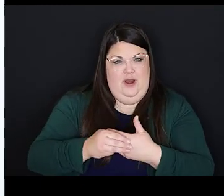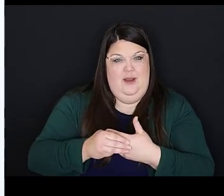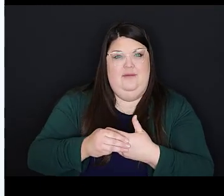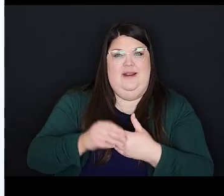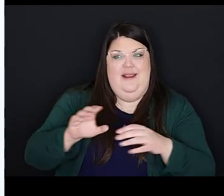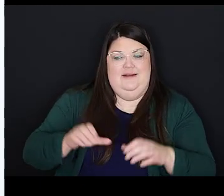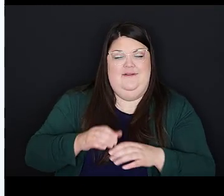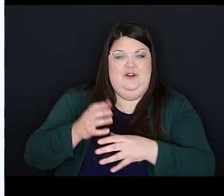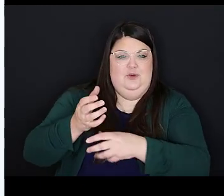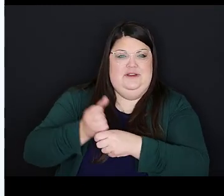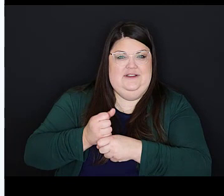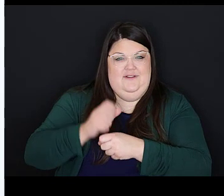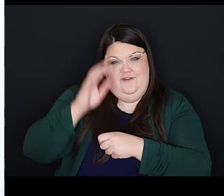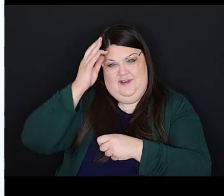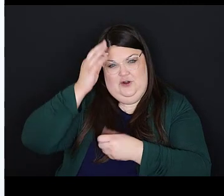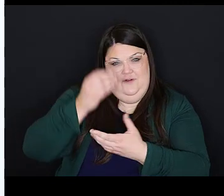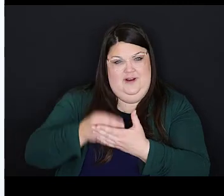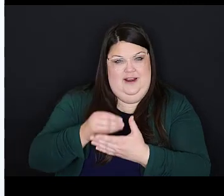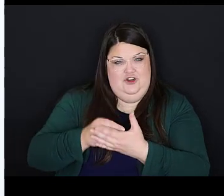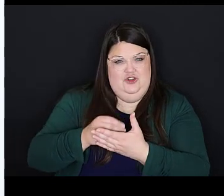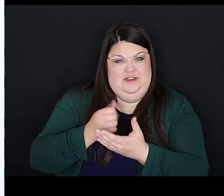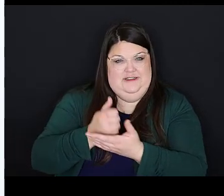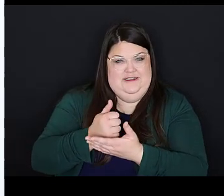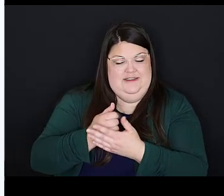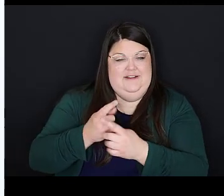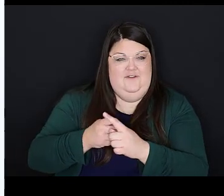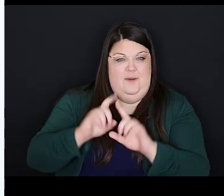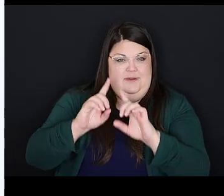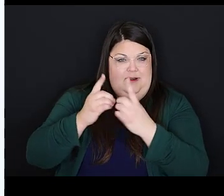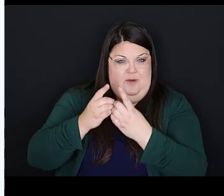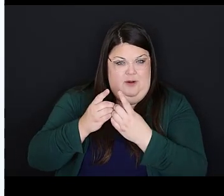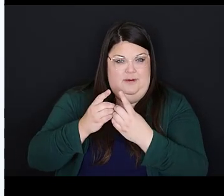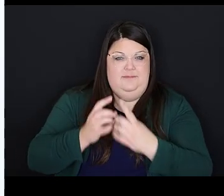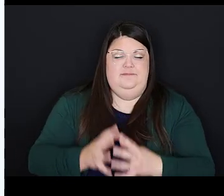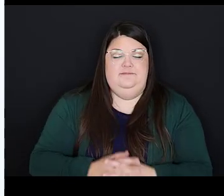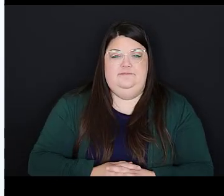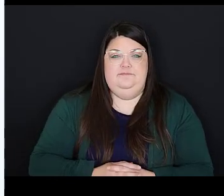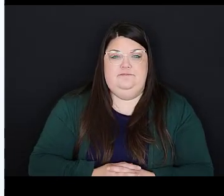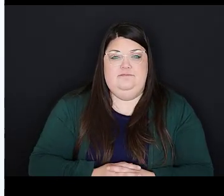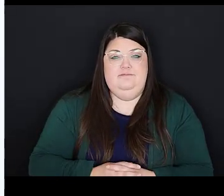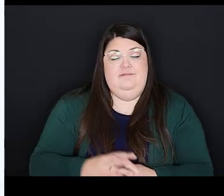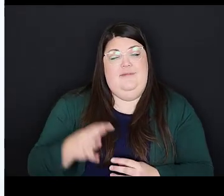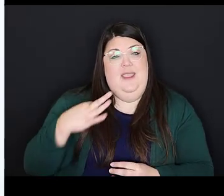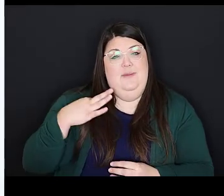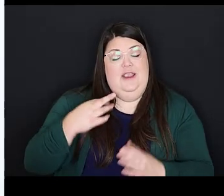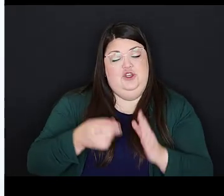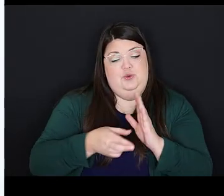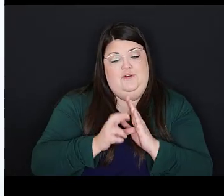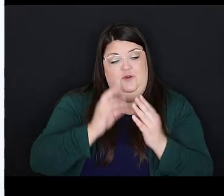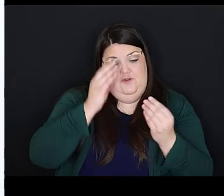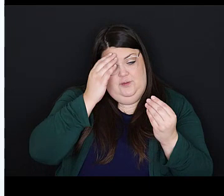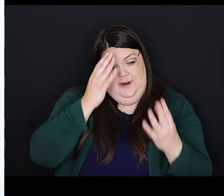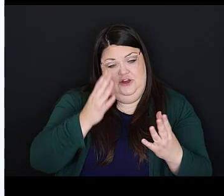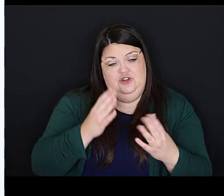financial assistance from the Department. Application Review Information, Risk and